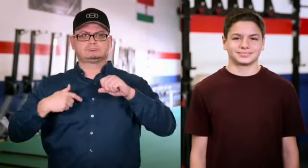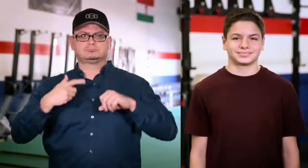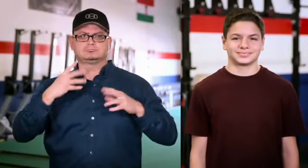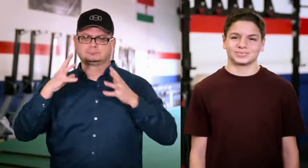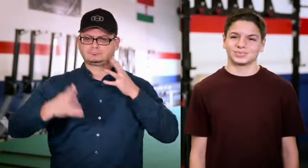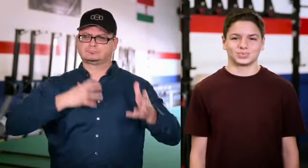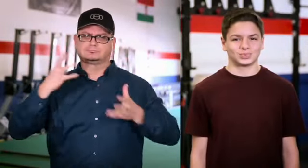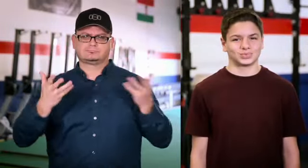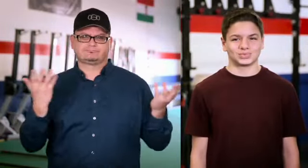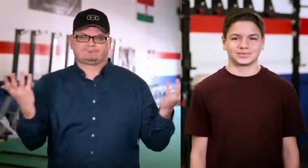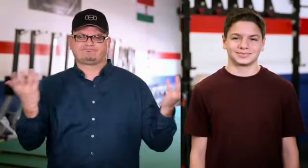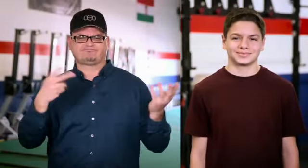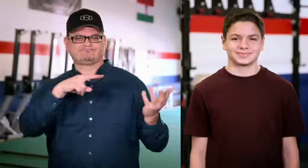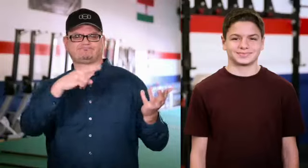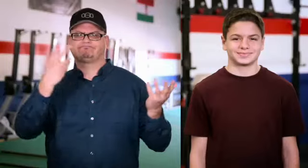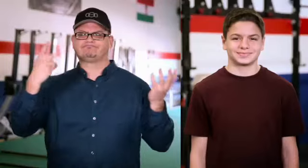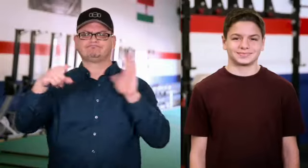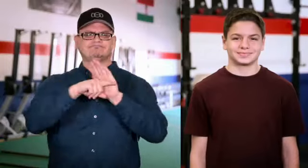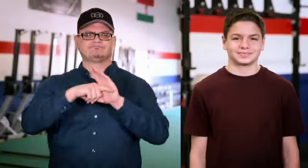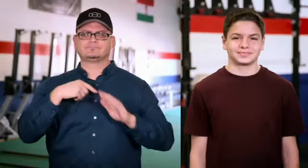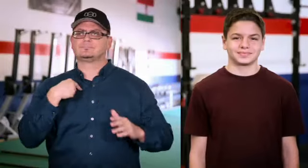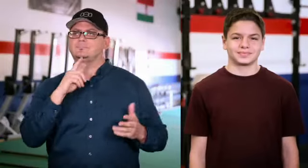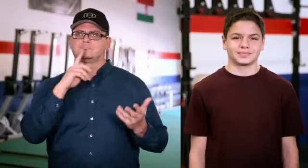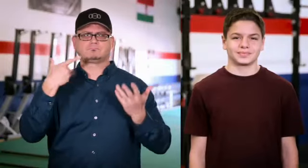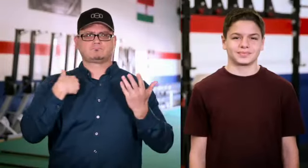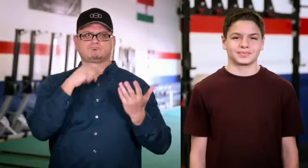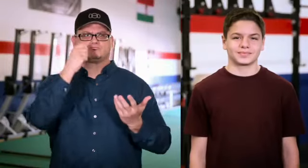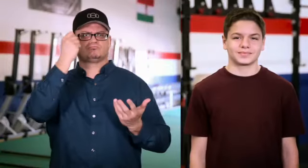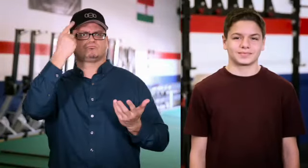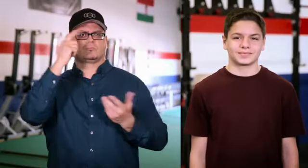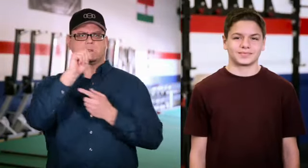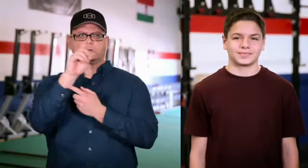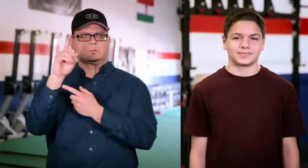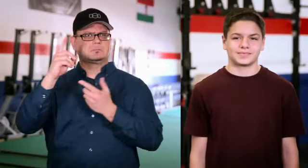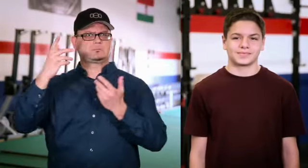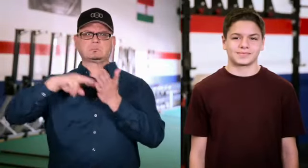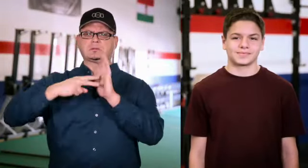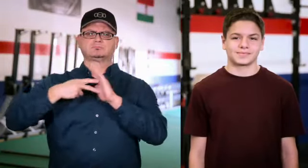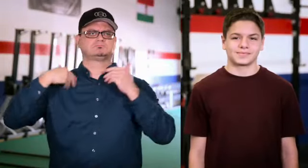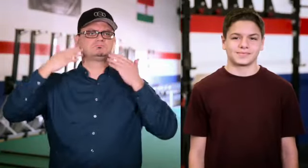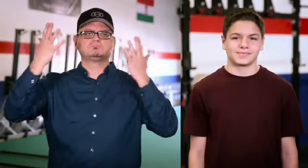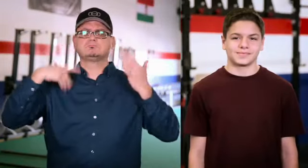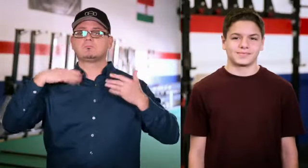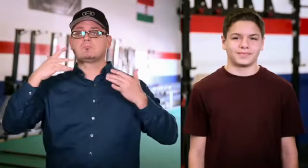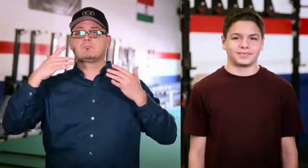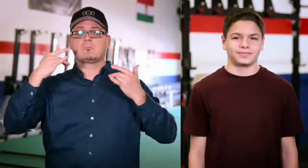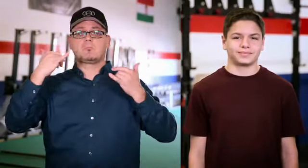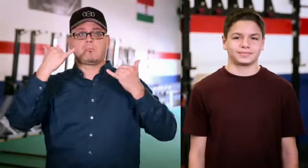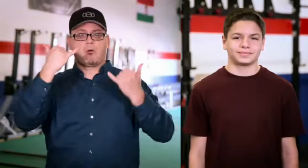They didn't know what to do with me, and they didn't view me positively. I didn't understand what ADD meant.